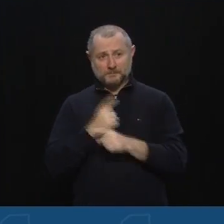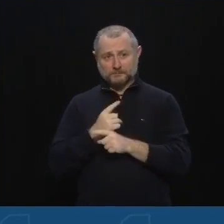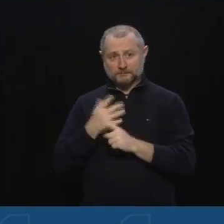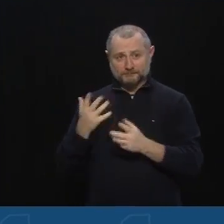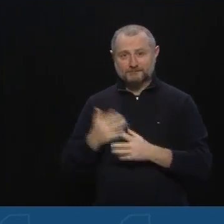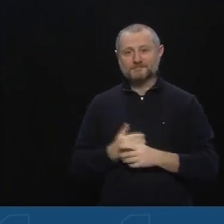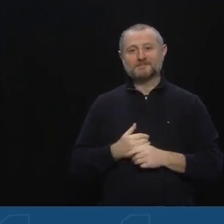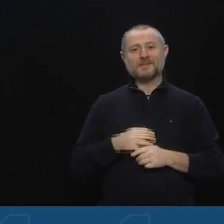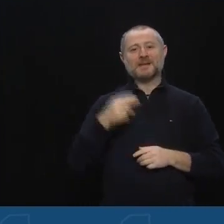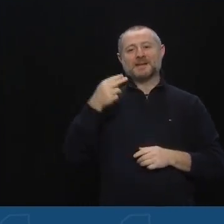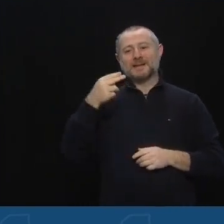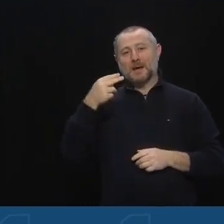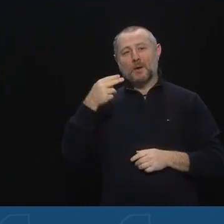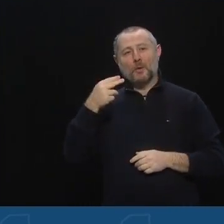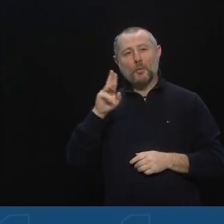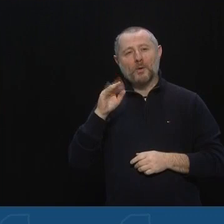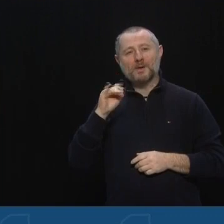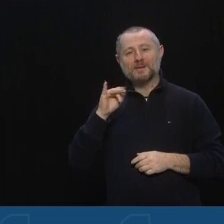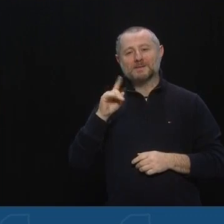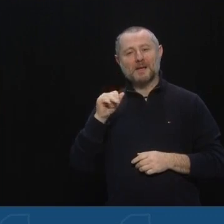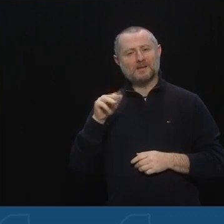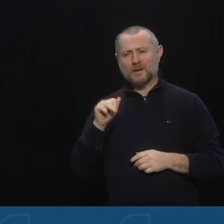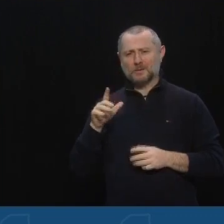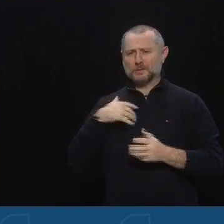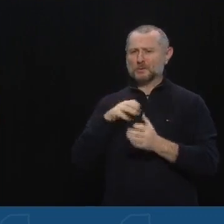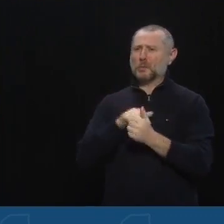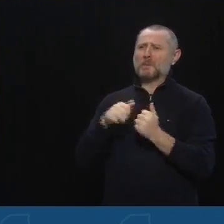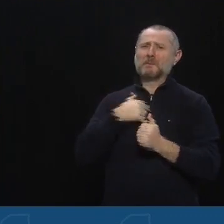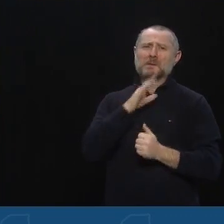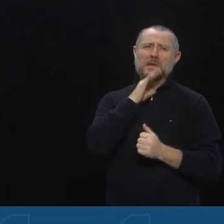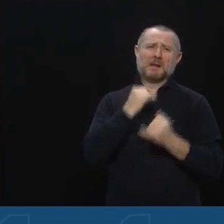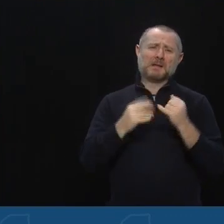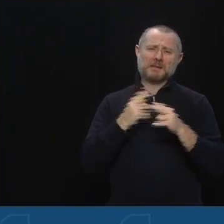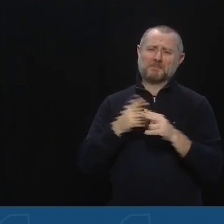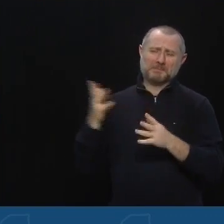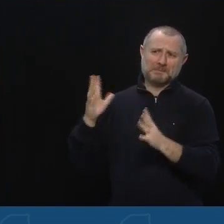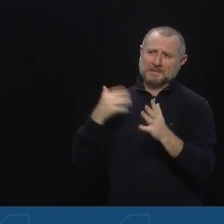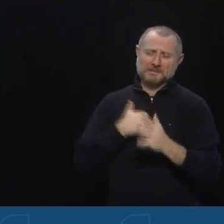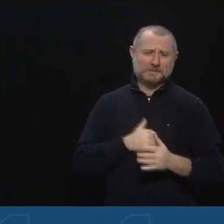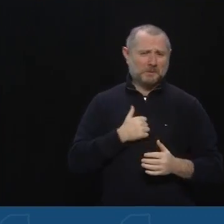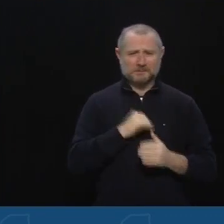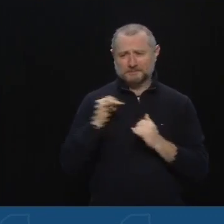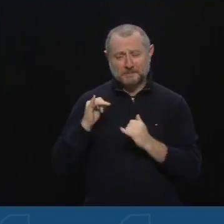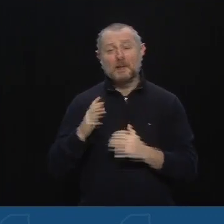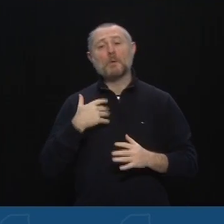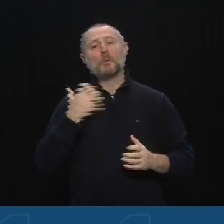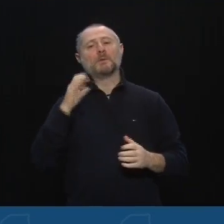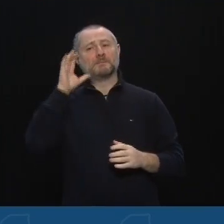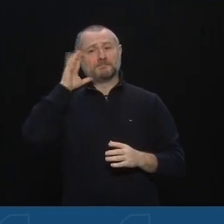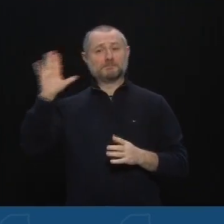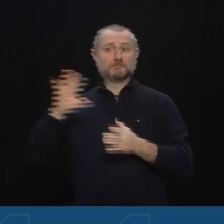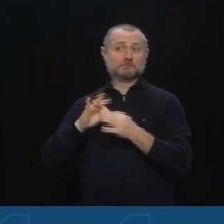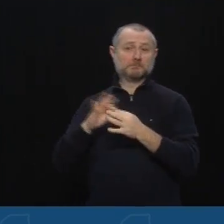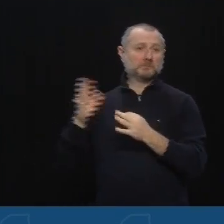TO HASAGA? SAY IT AGAIN? RISINGER. OKAY.